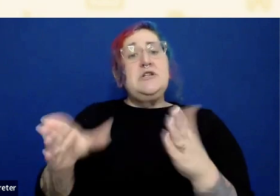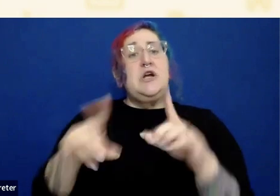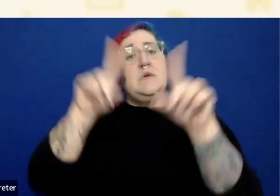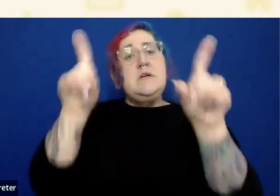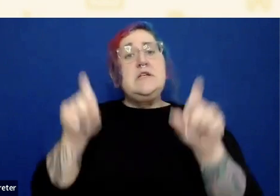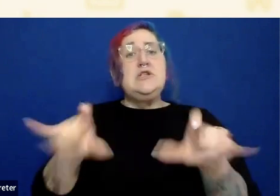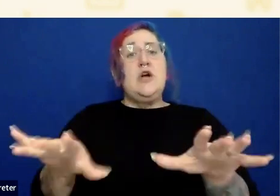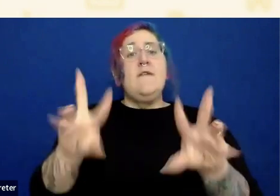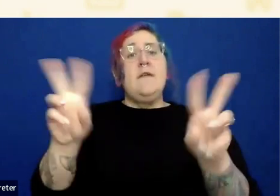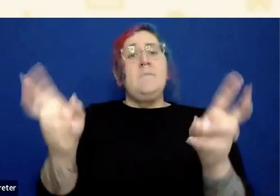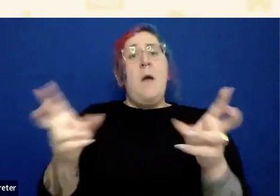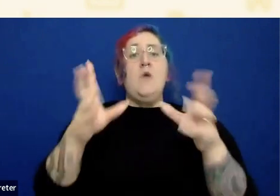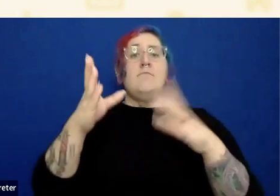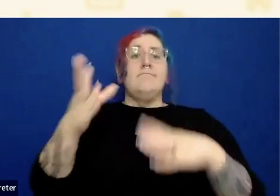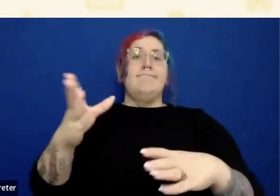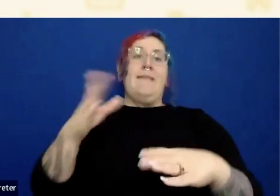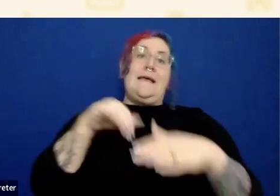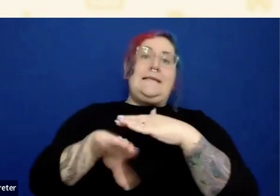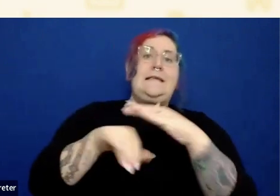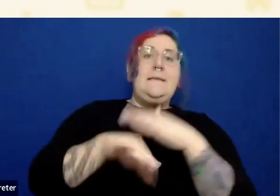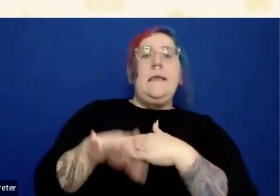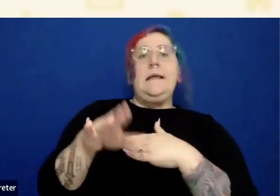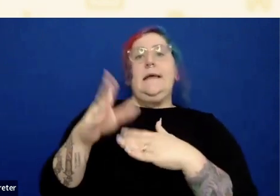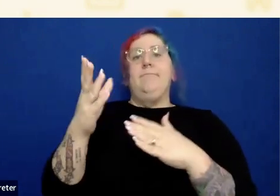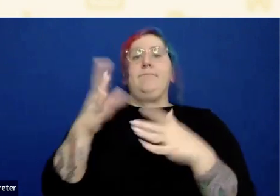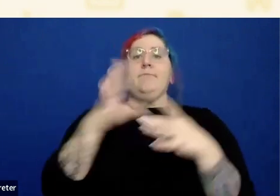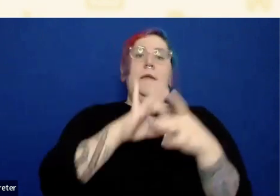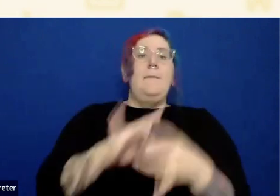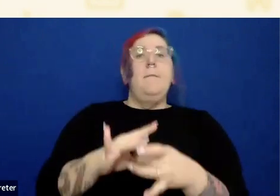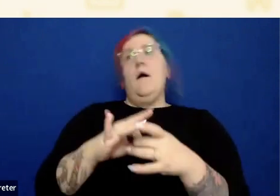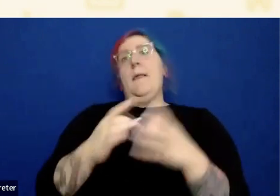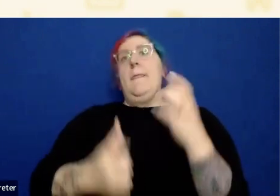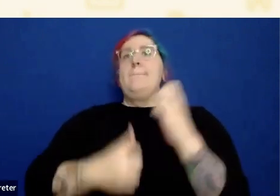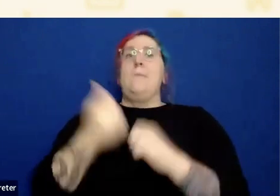And yes, those numbers are just as bad as it sounds. It's really incredibly bad.